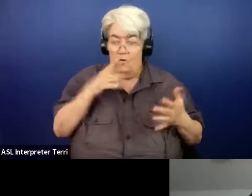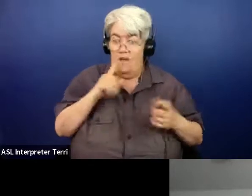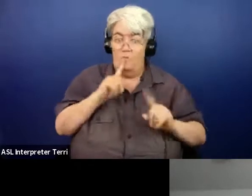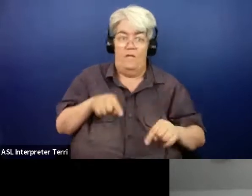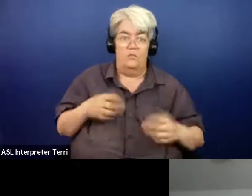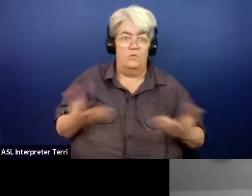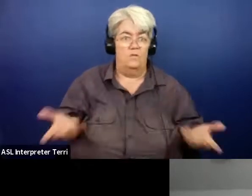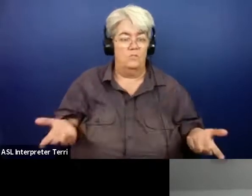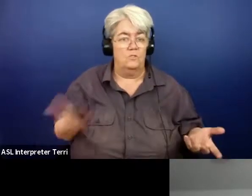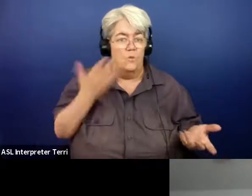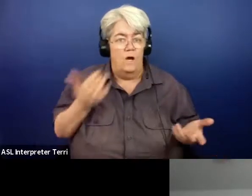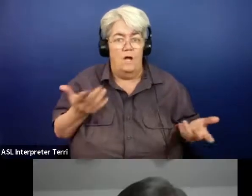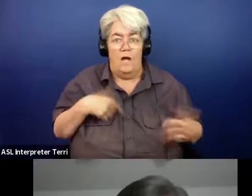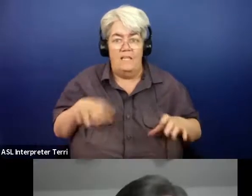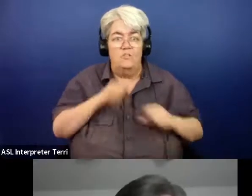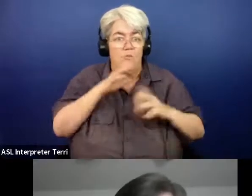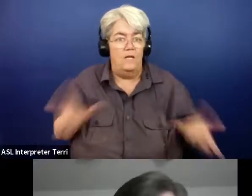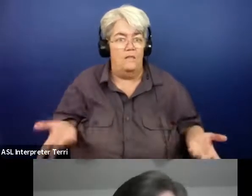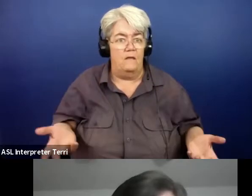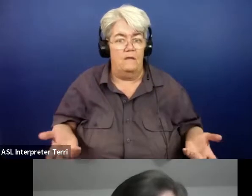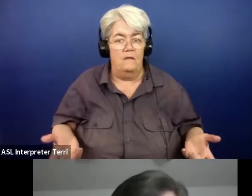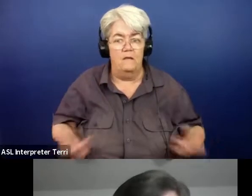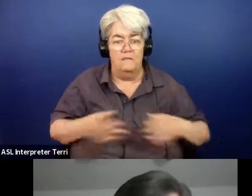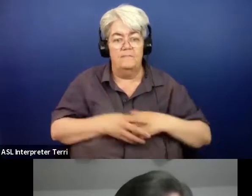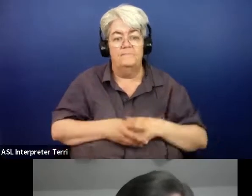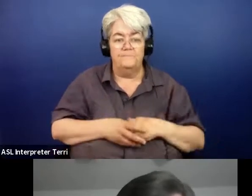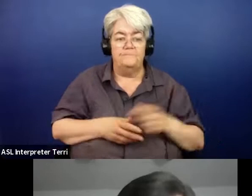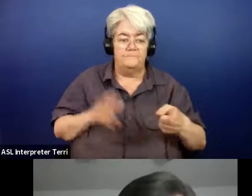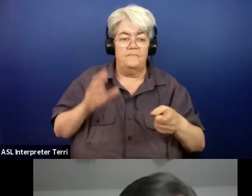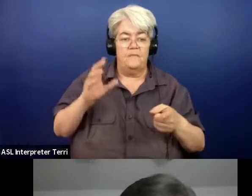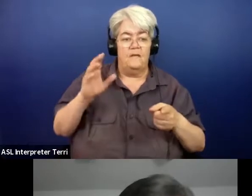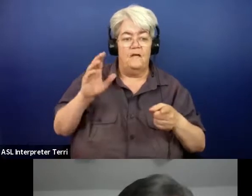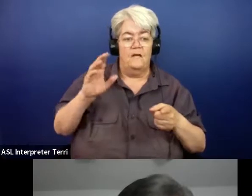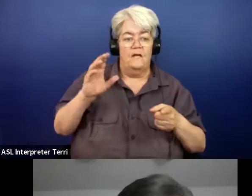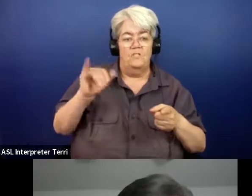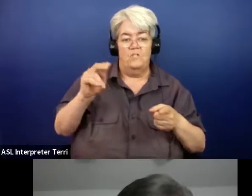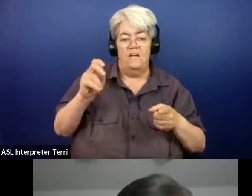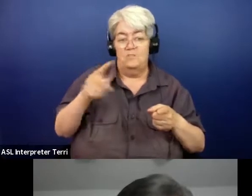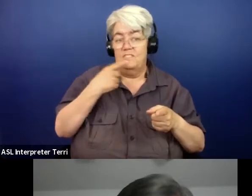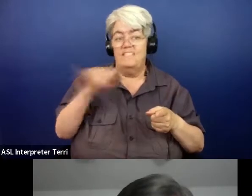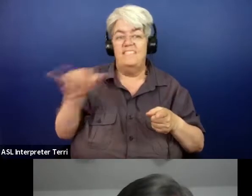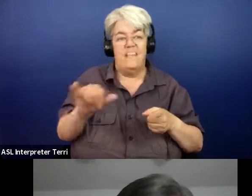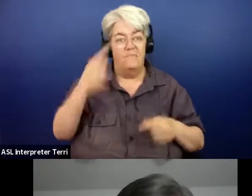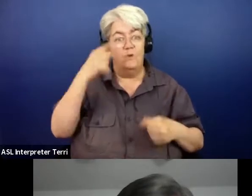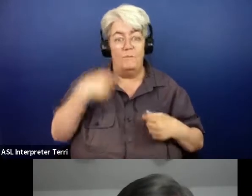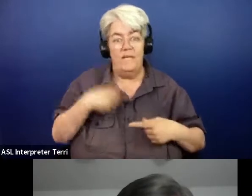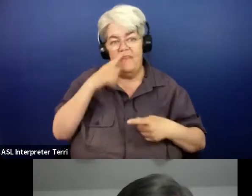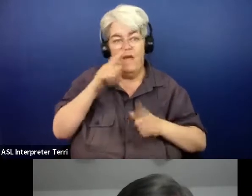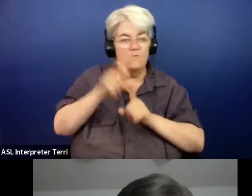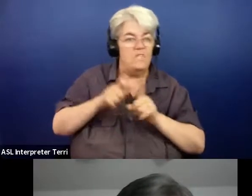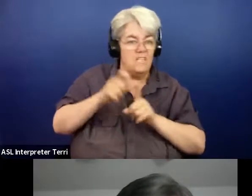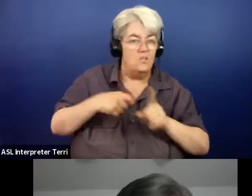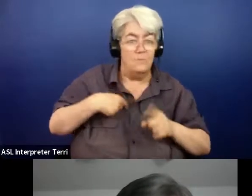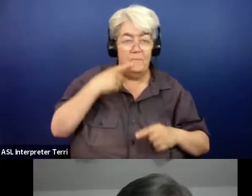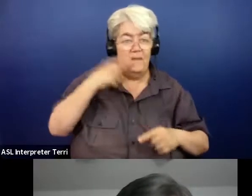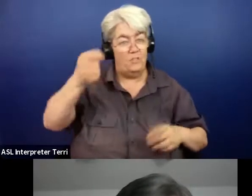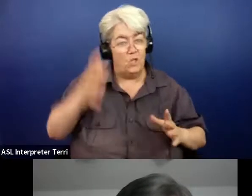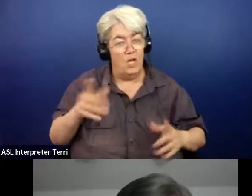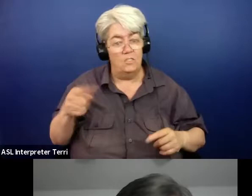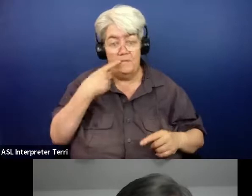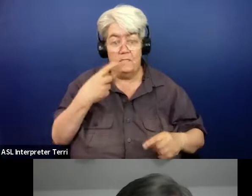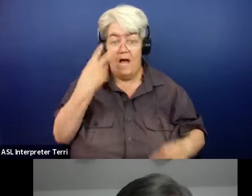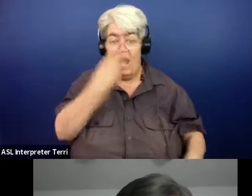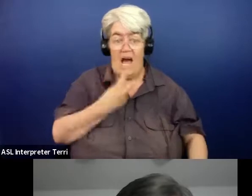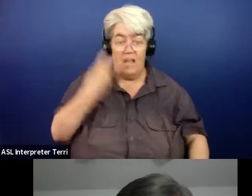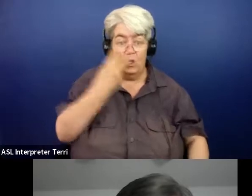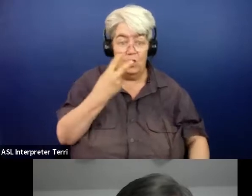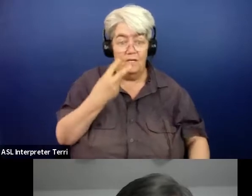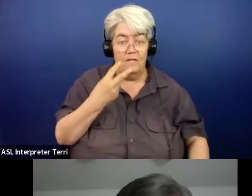Yeah. That's my case too. I was ridiculed by the judge, because I look so-to-speak normal.